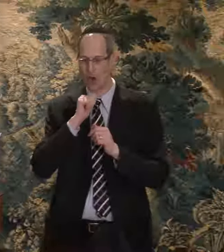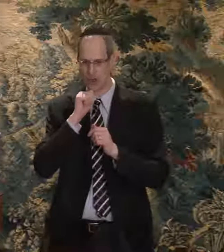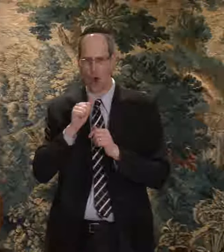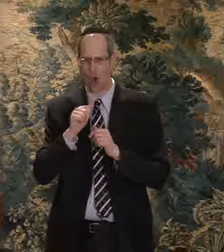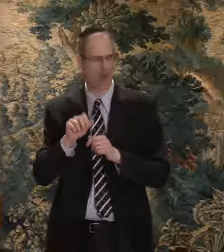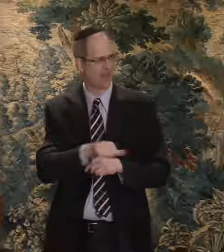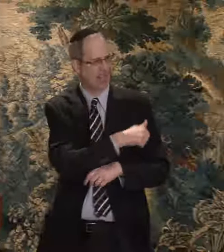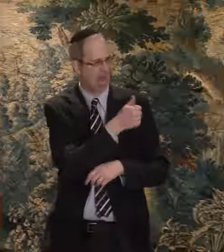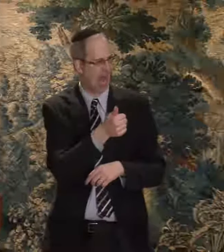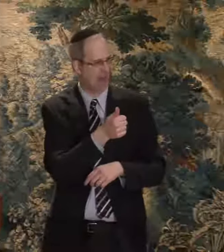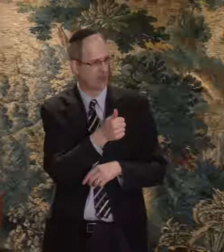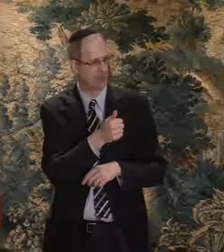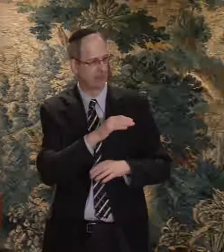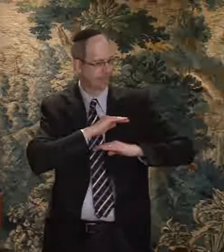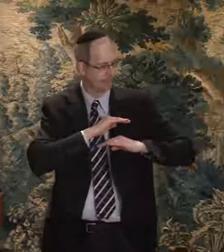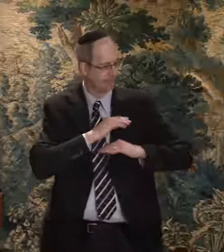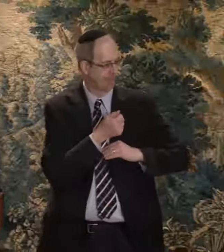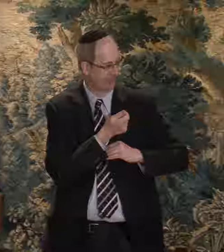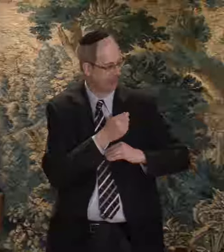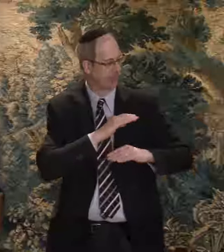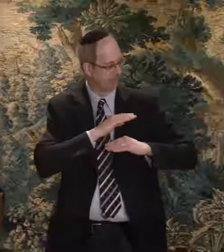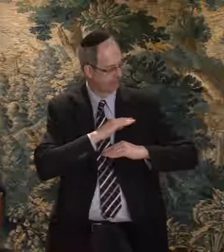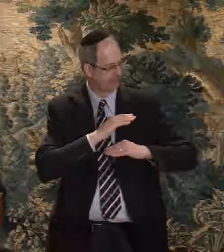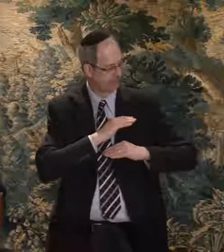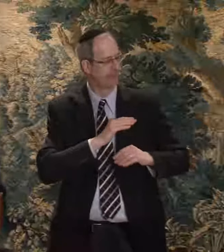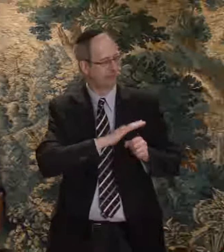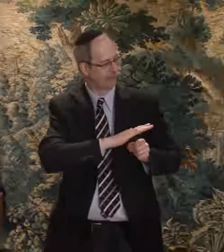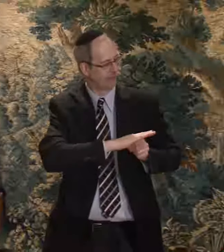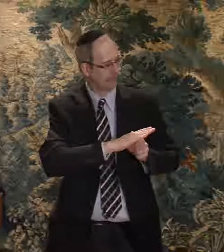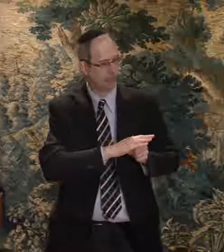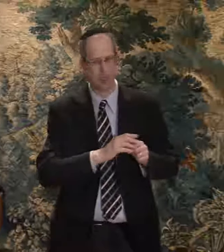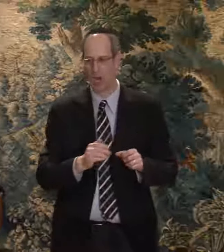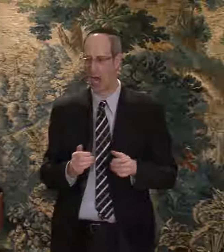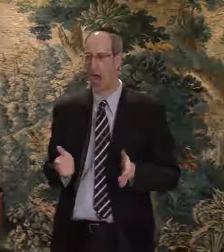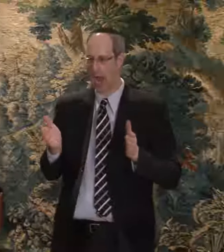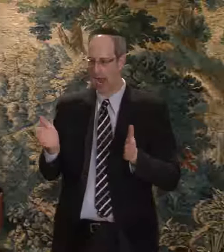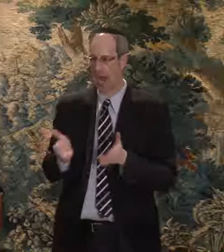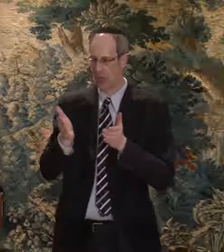satisfied with a little bit le chateau la the smiler milah go higher and higher